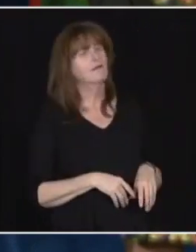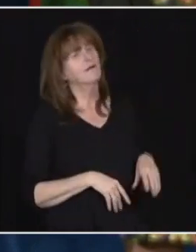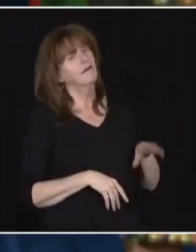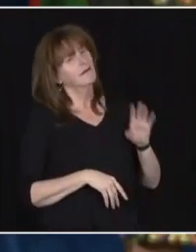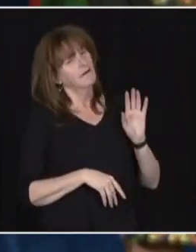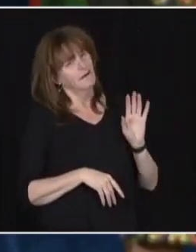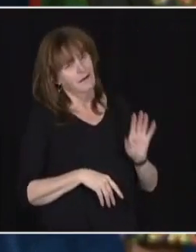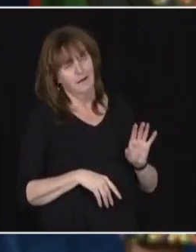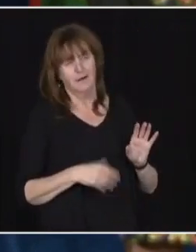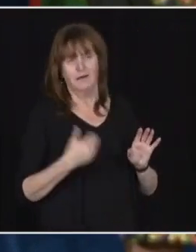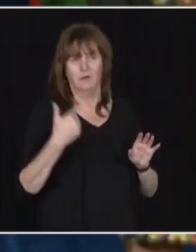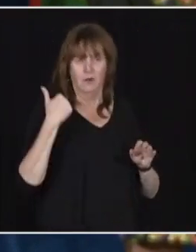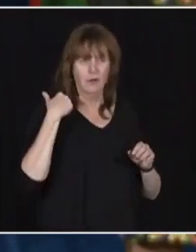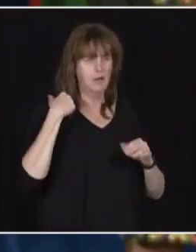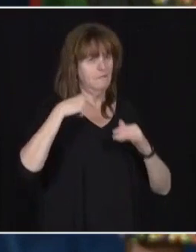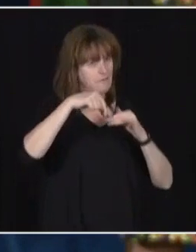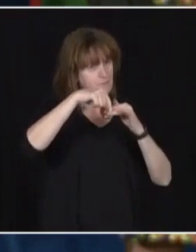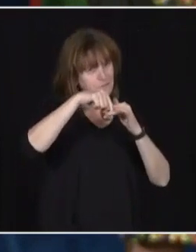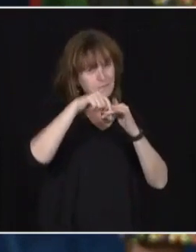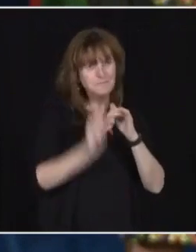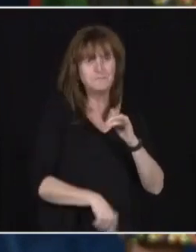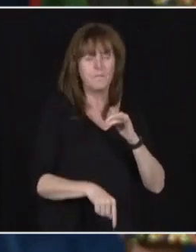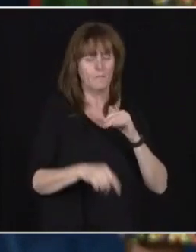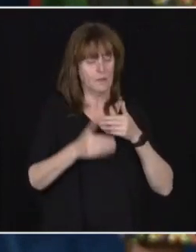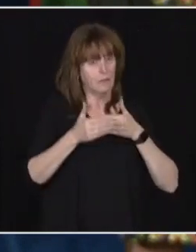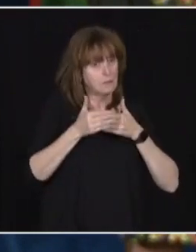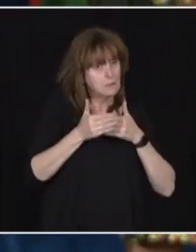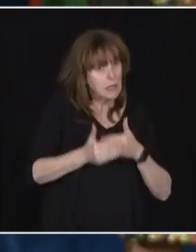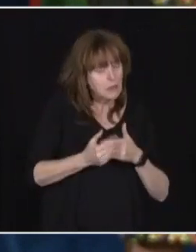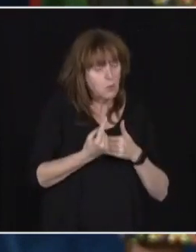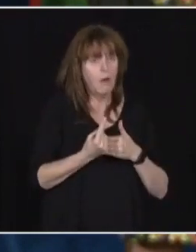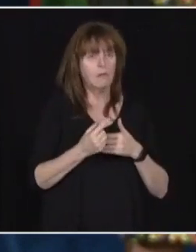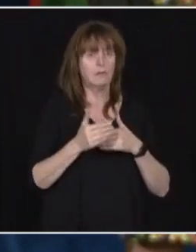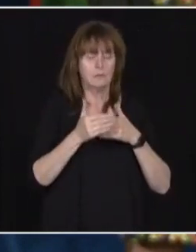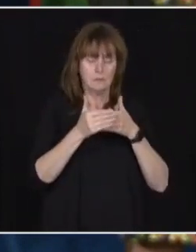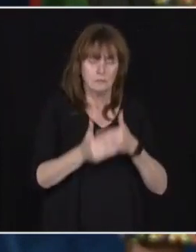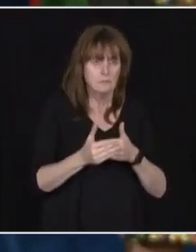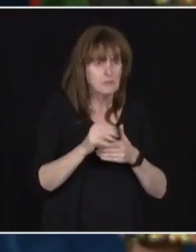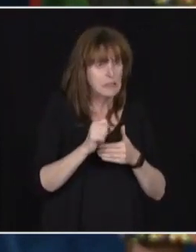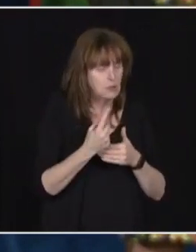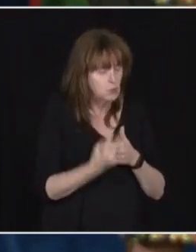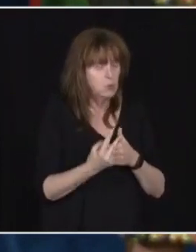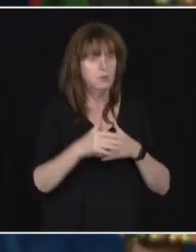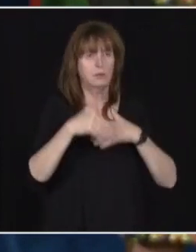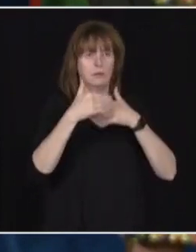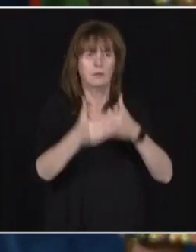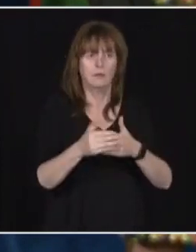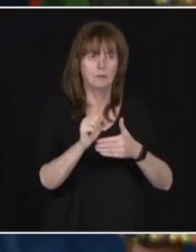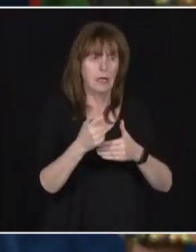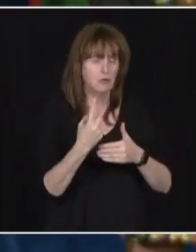Again, we have a very detailed plan and moving forward, they are